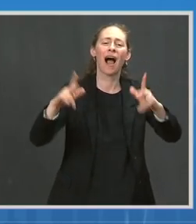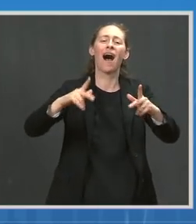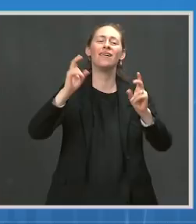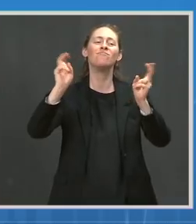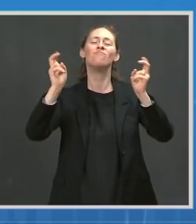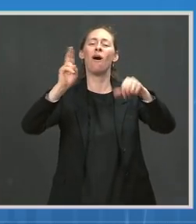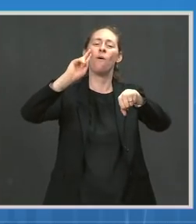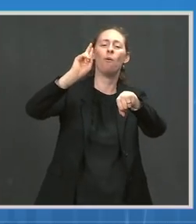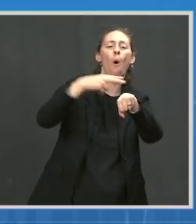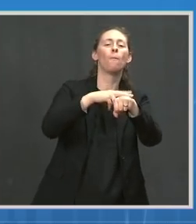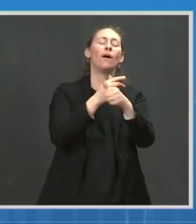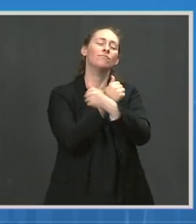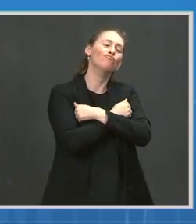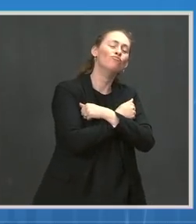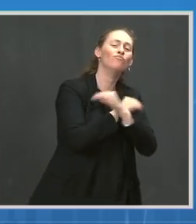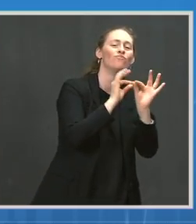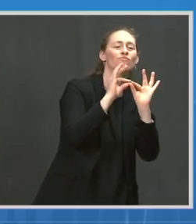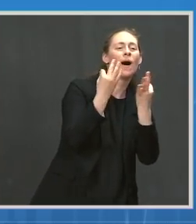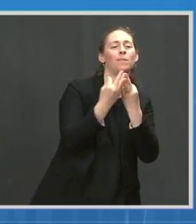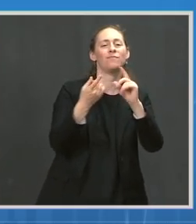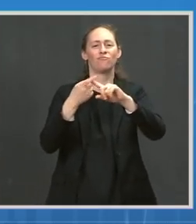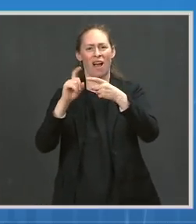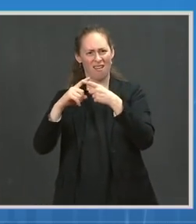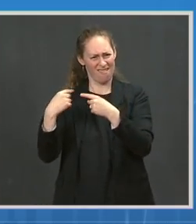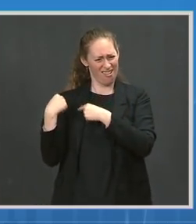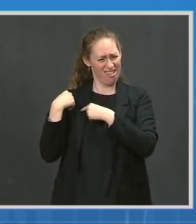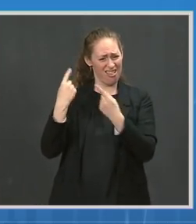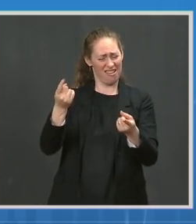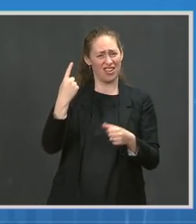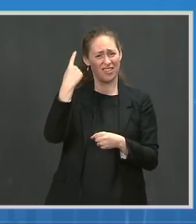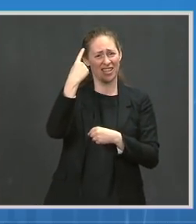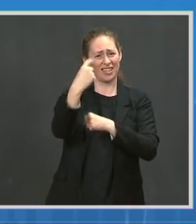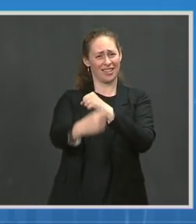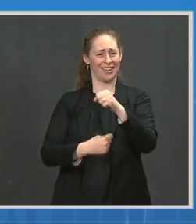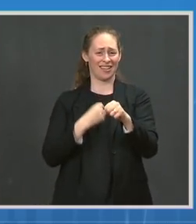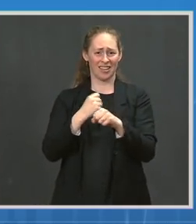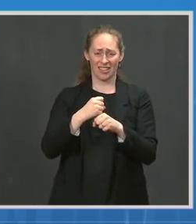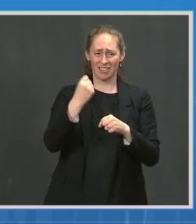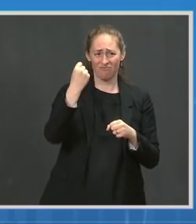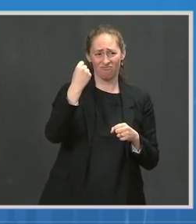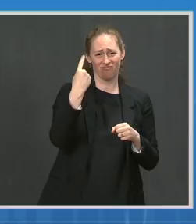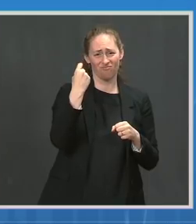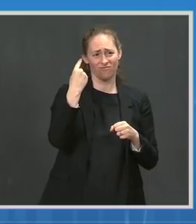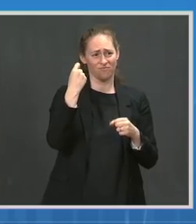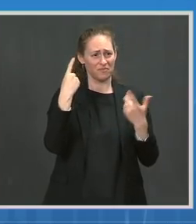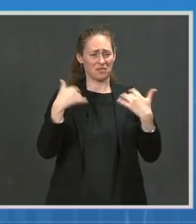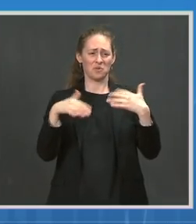who I haven't been able to see over the past year. We all have a role in turning the tide